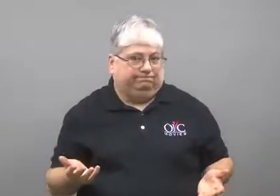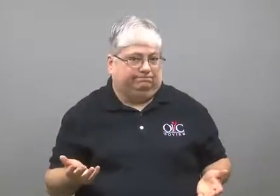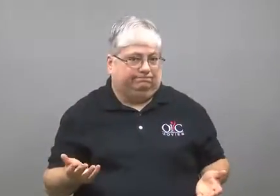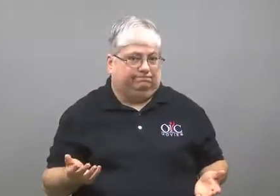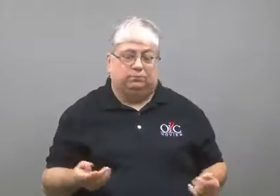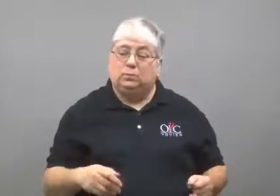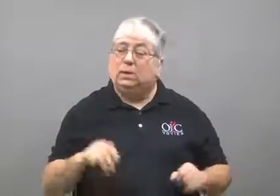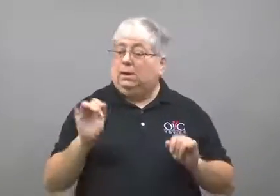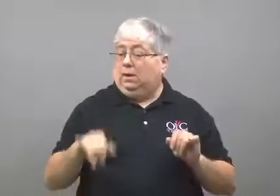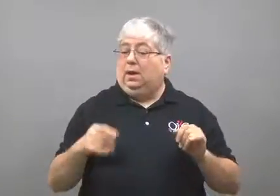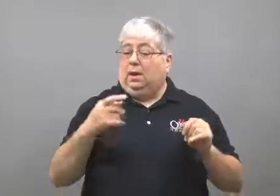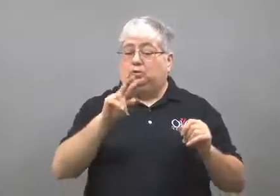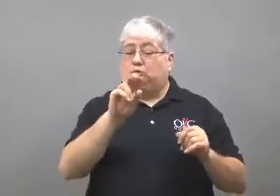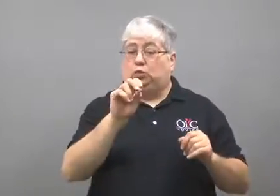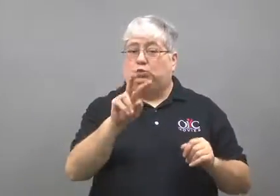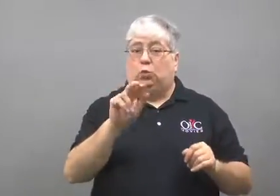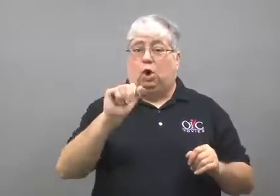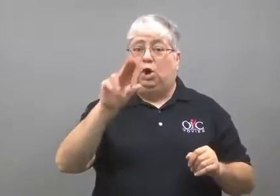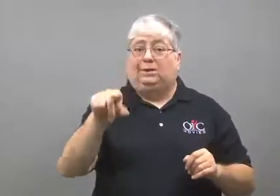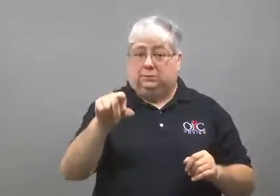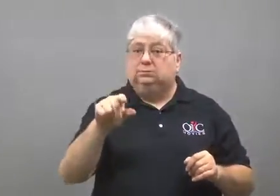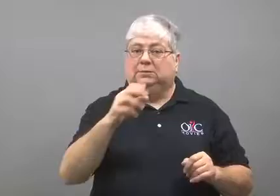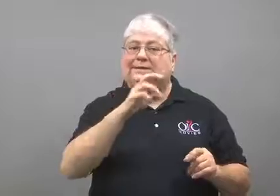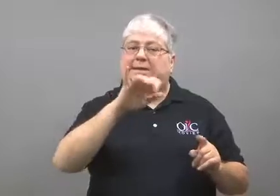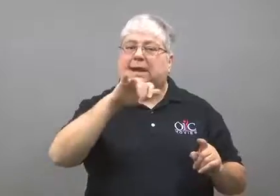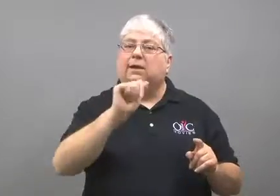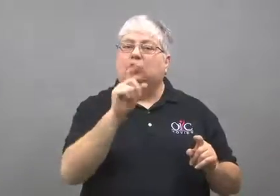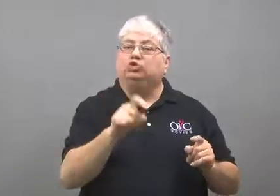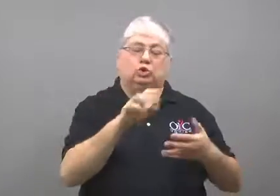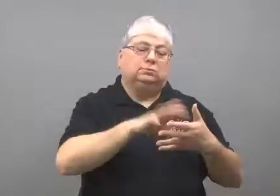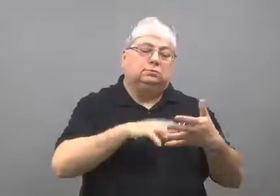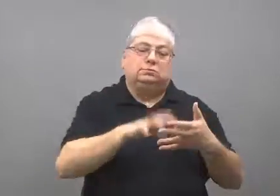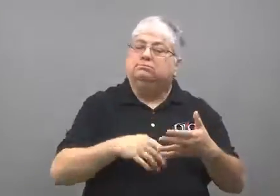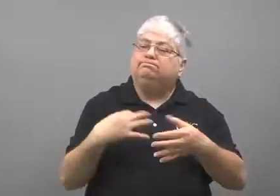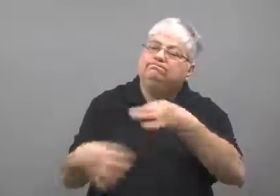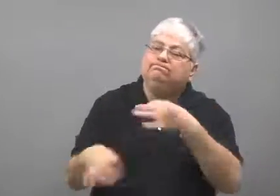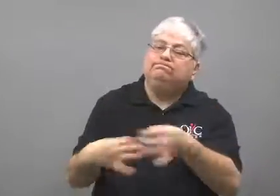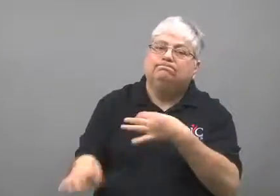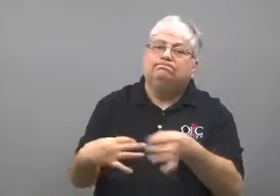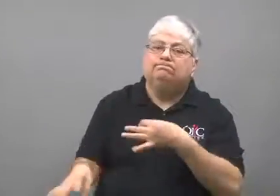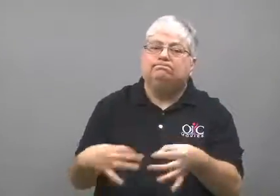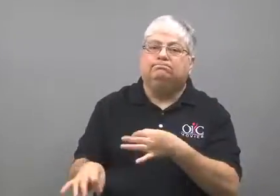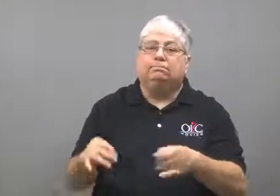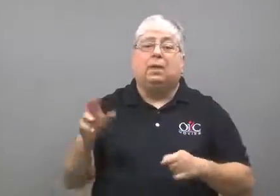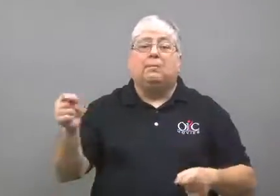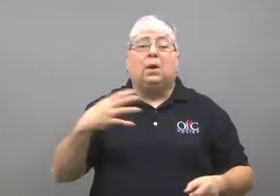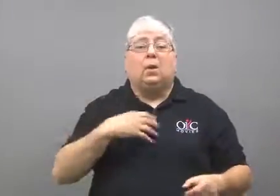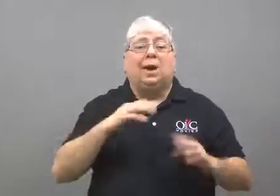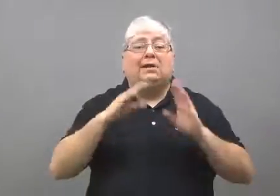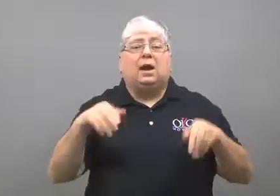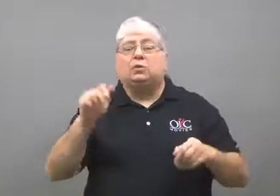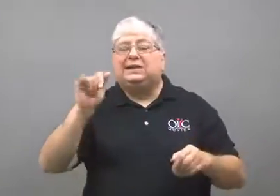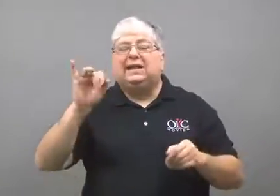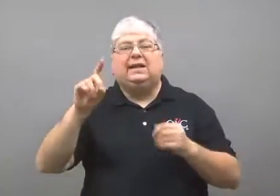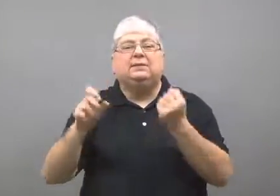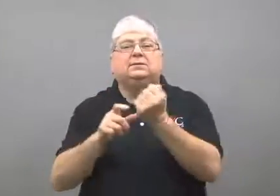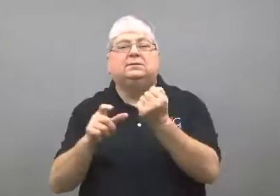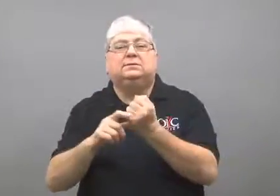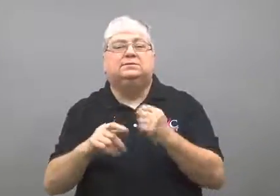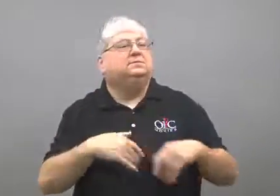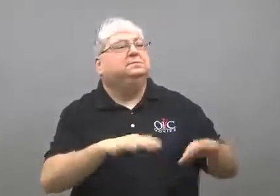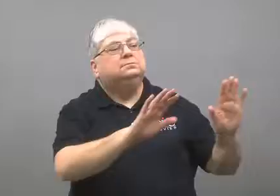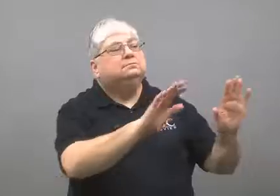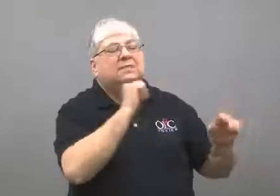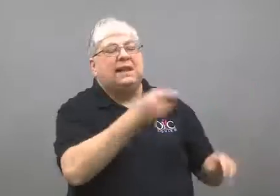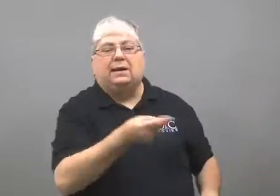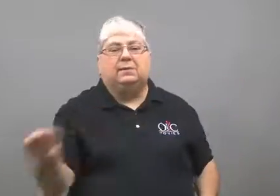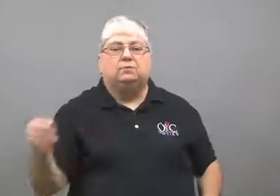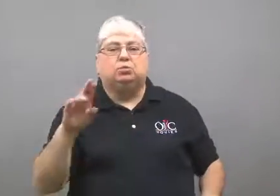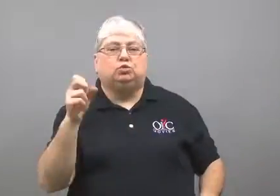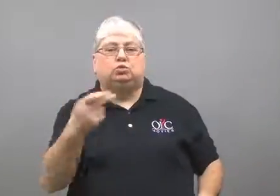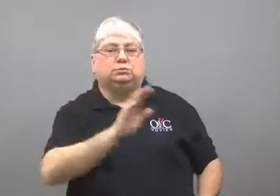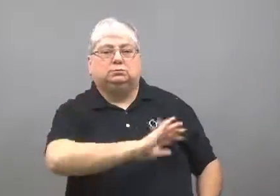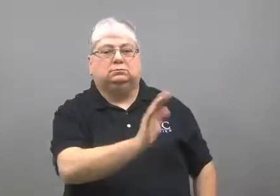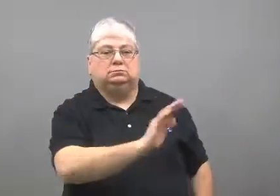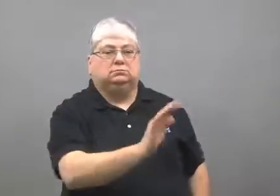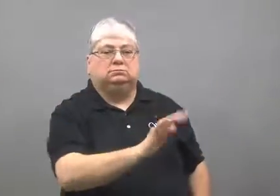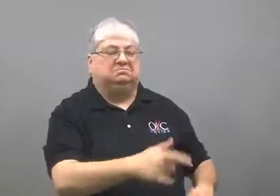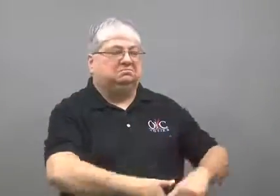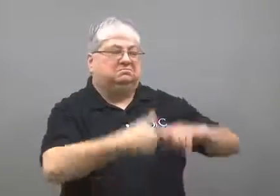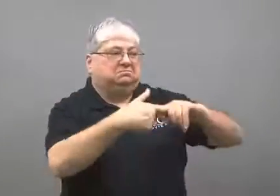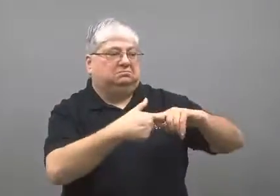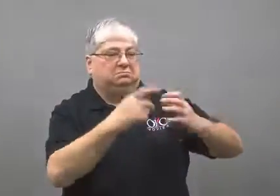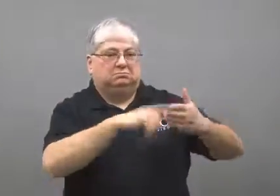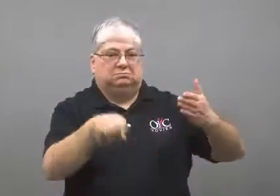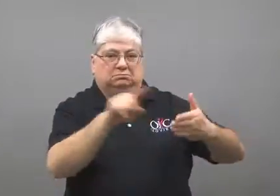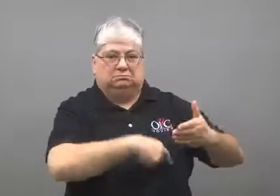The CIA was supposed to debrief him in August, 2002.